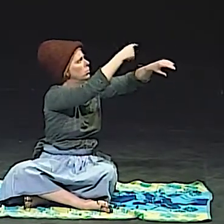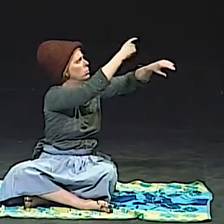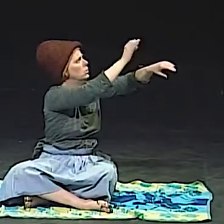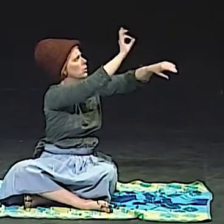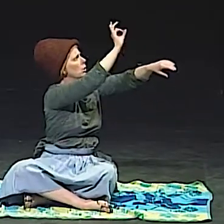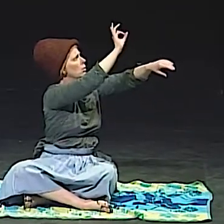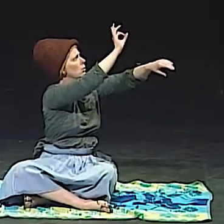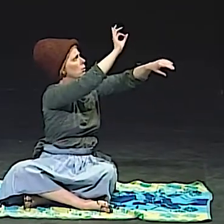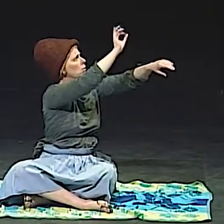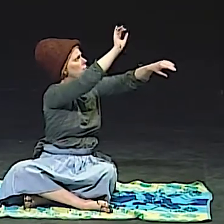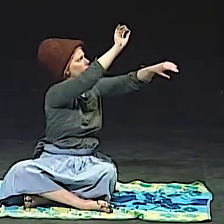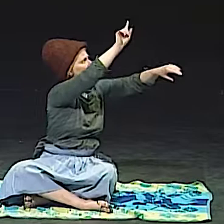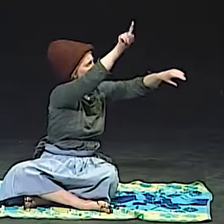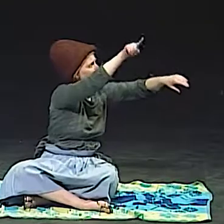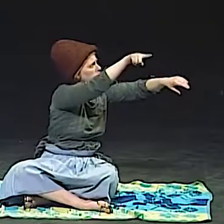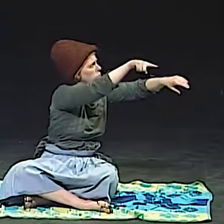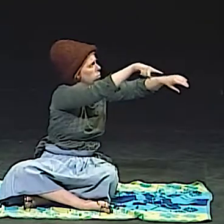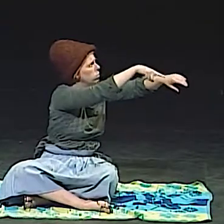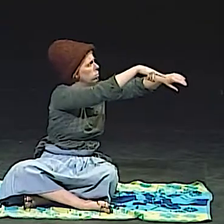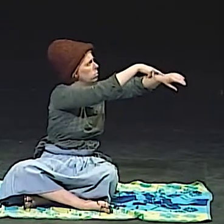9:00